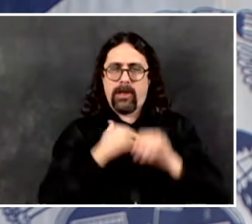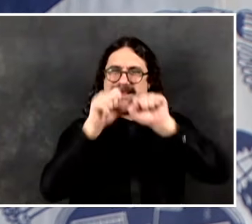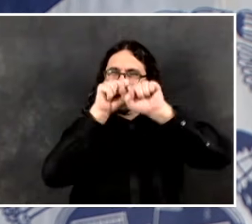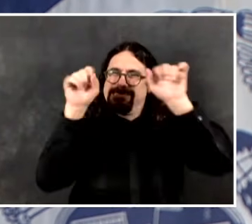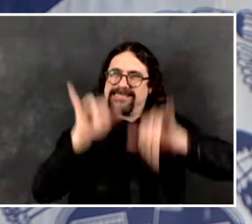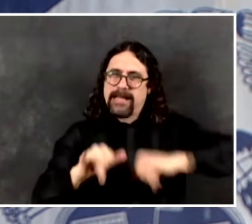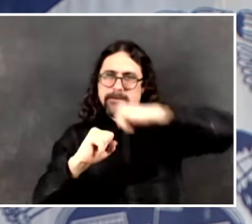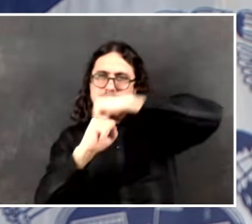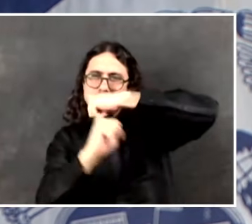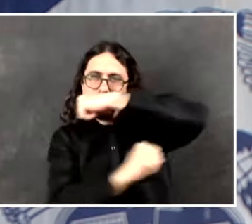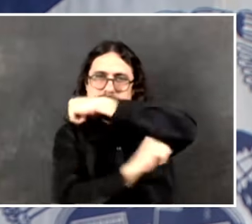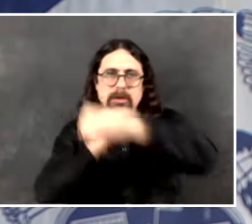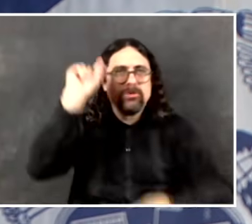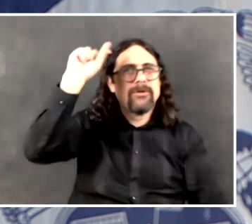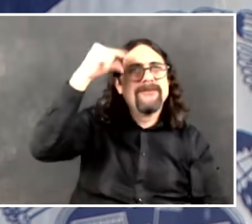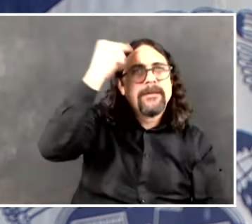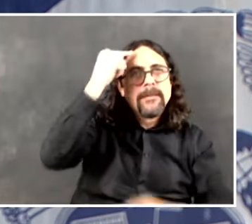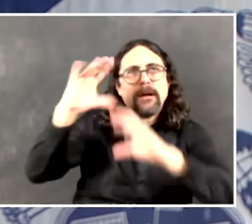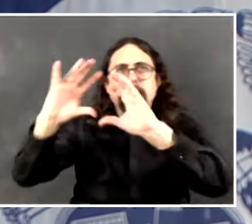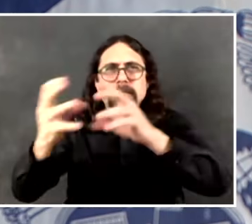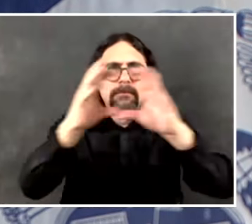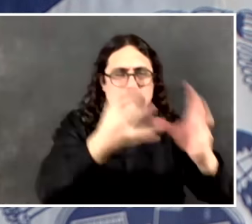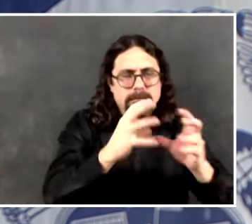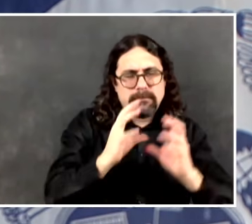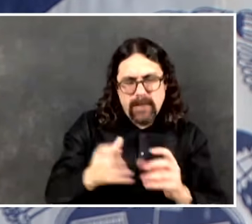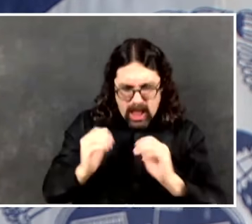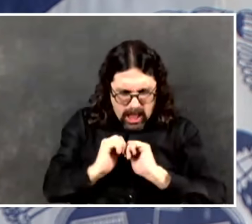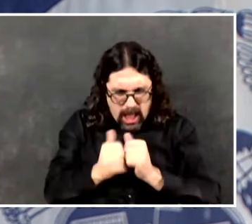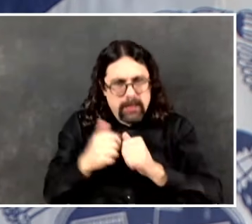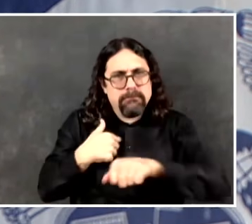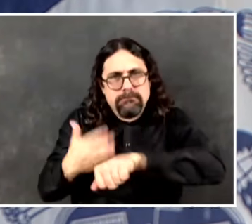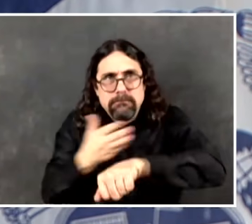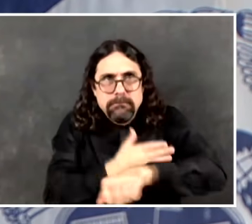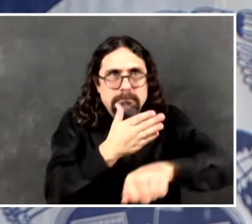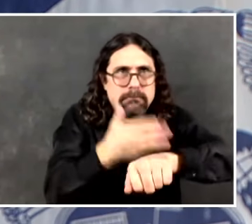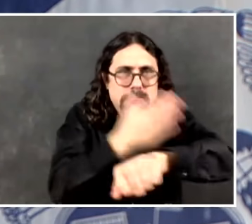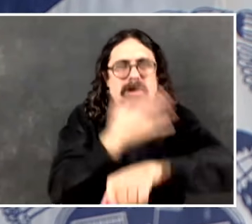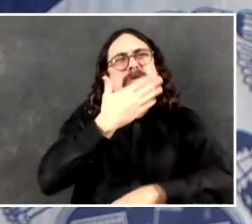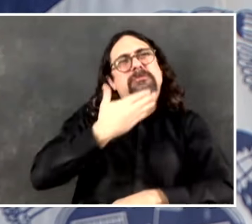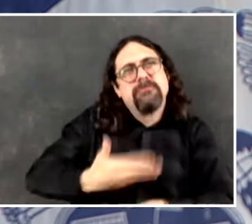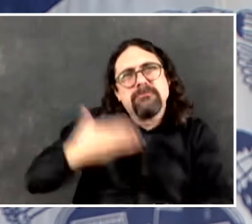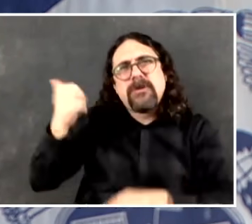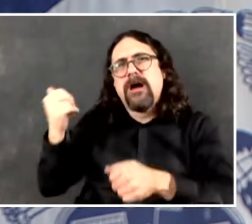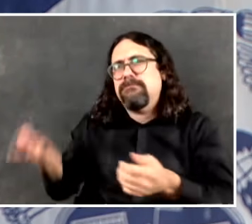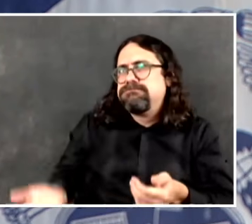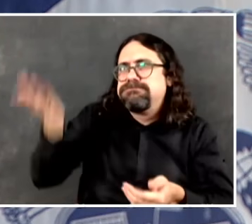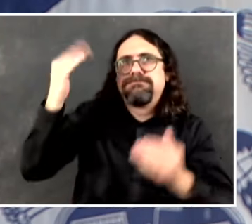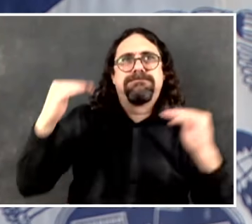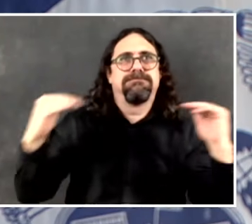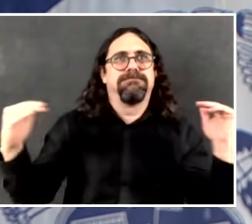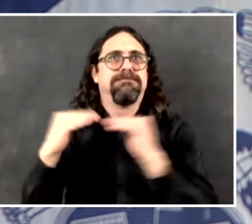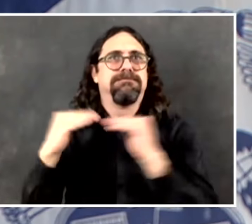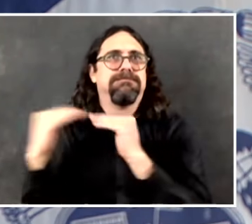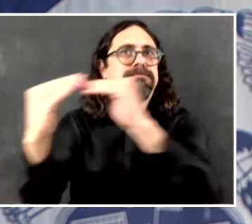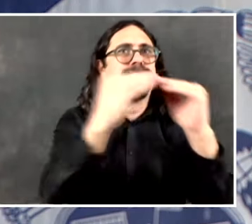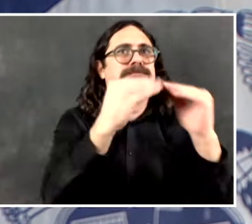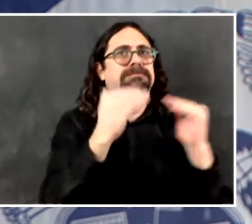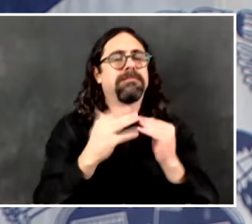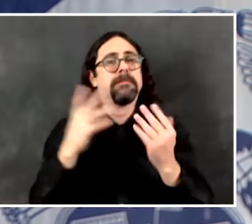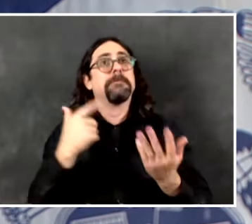INITIAL STEPS THAT WILL HELP US WITH THE FIRST ACTS OF RESTARTING. I'M TALKING ABOUT THE IMMEDAITEND A ONGOING EFFORT TO